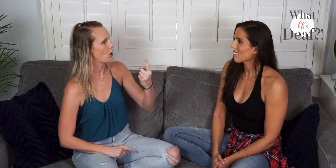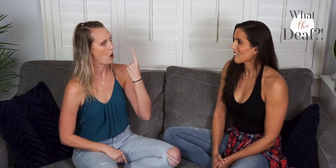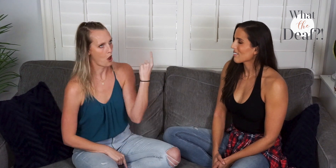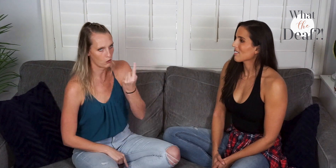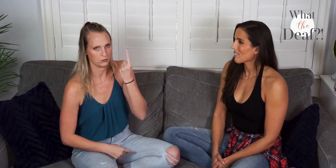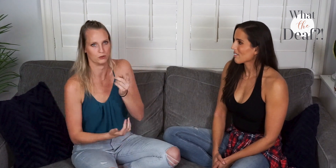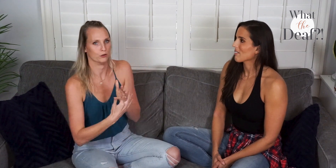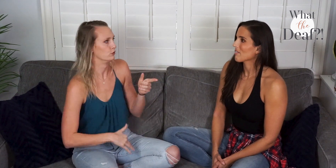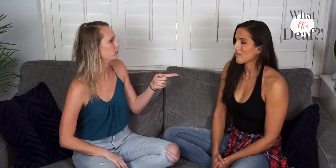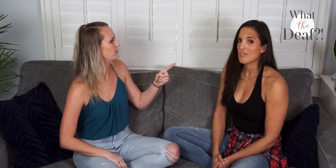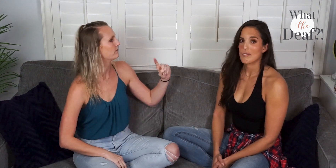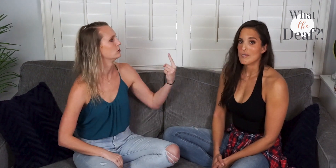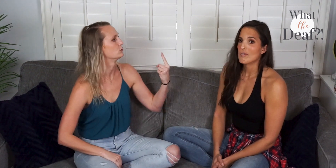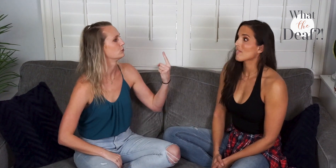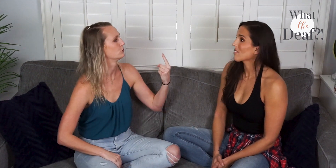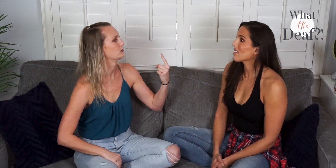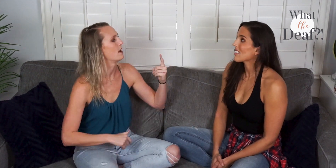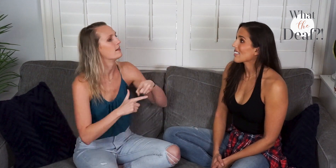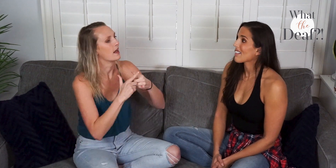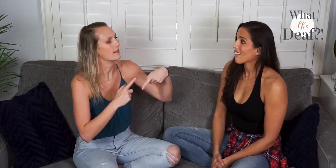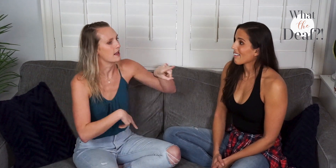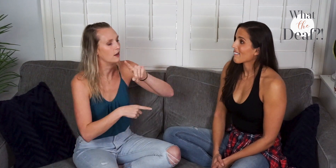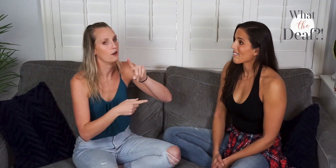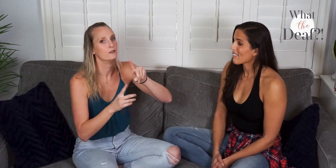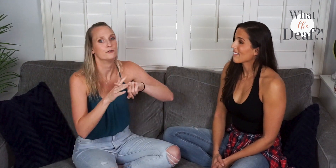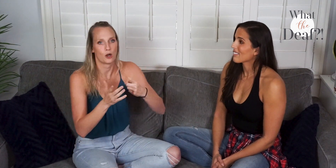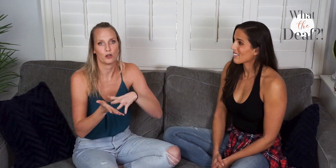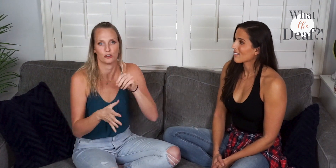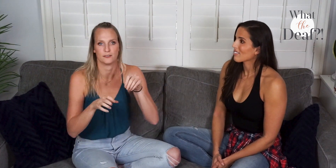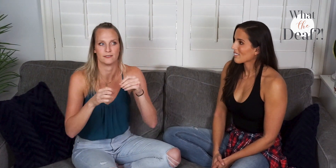it was always through you first, Sarah. And then they would start to learn sign language.